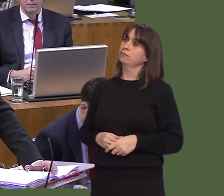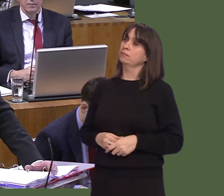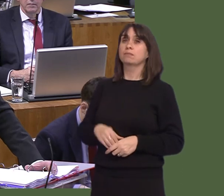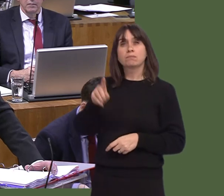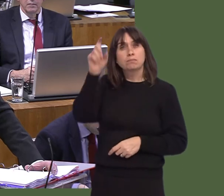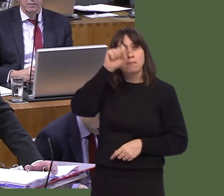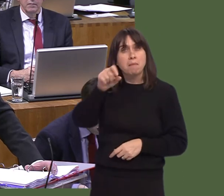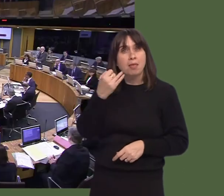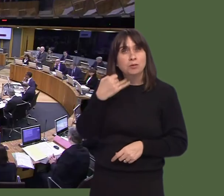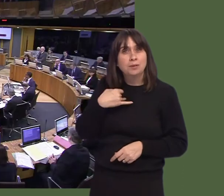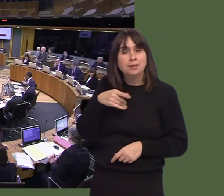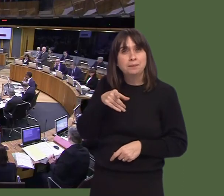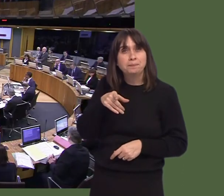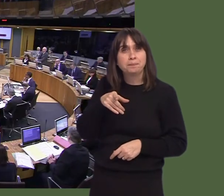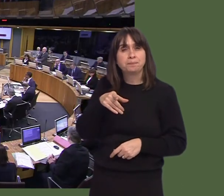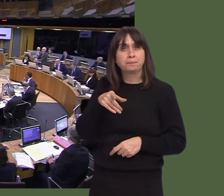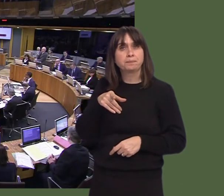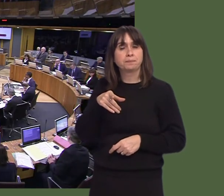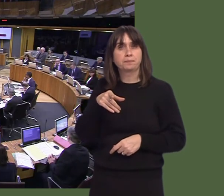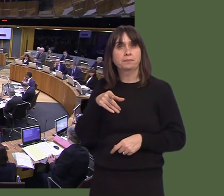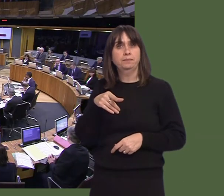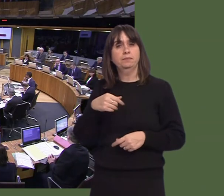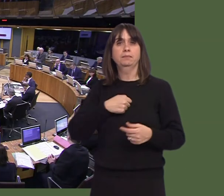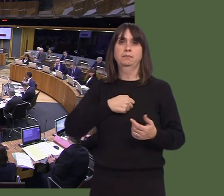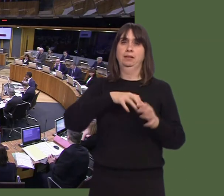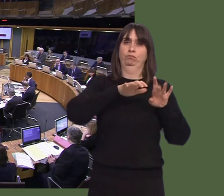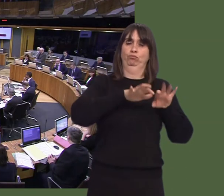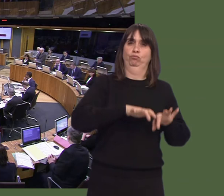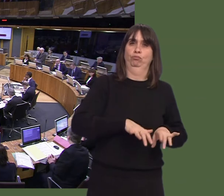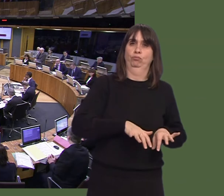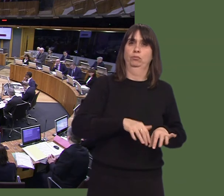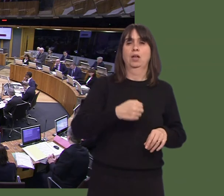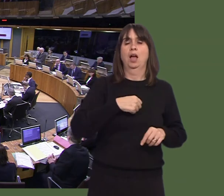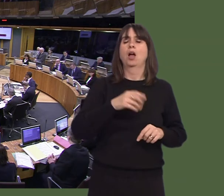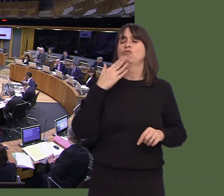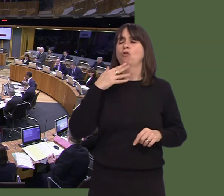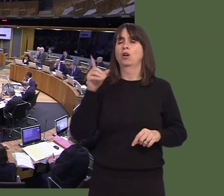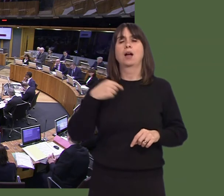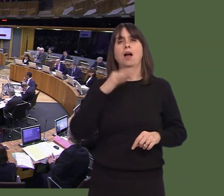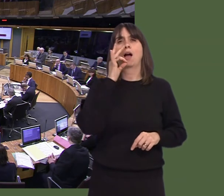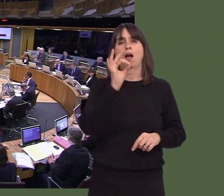What we donít wish to see is a situation where our competitors can go into the European